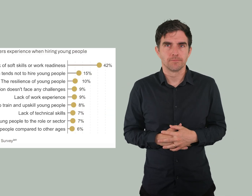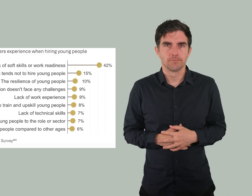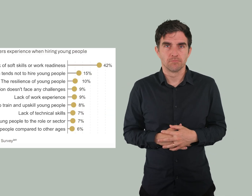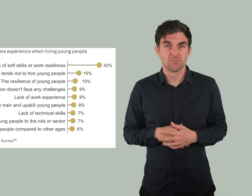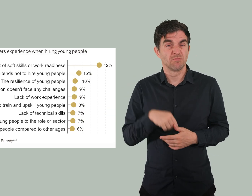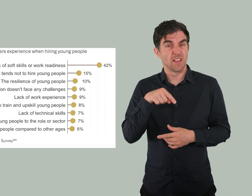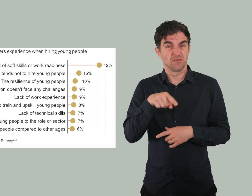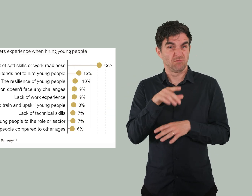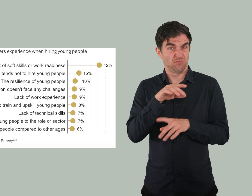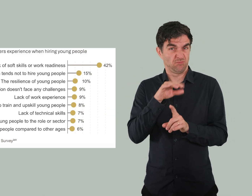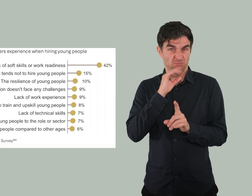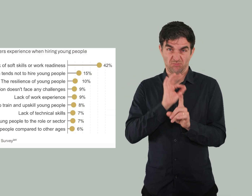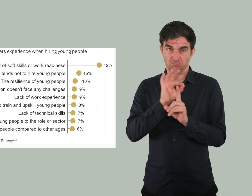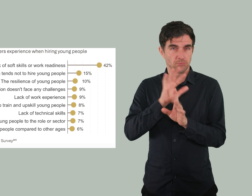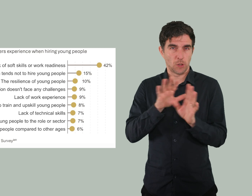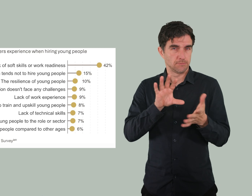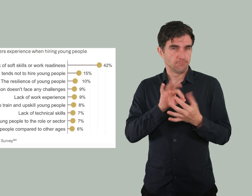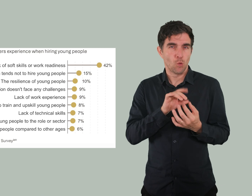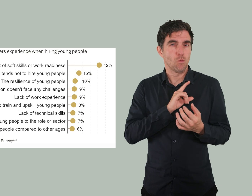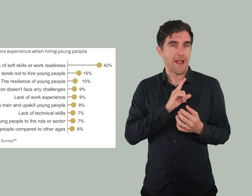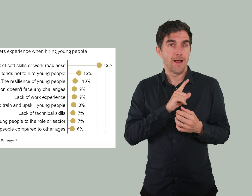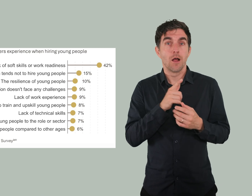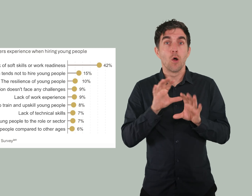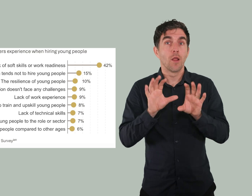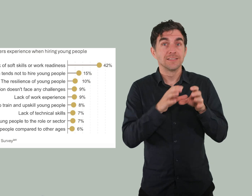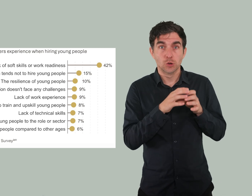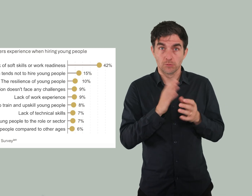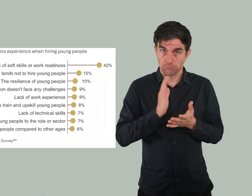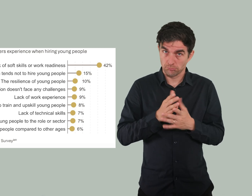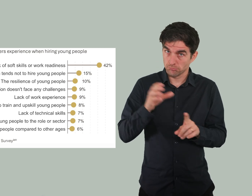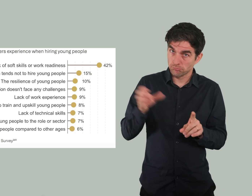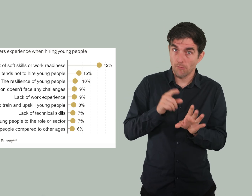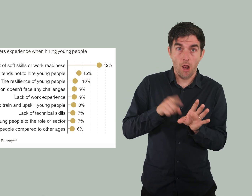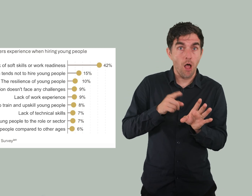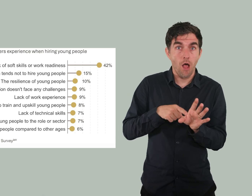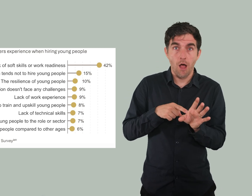That the questions is not applicable because the organisation does not tend